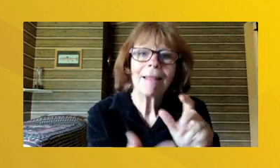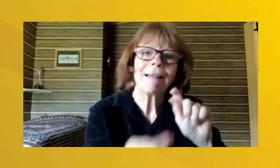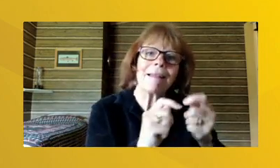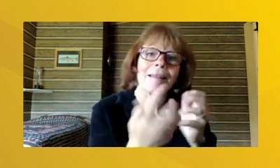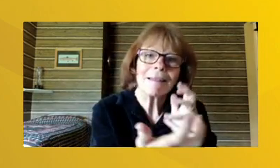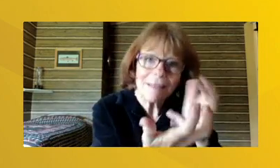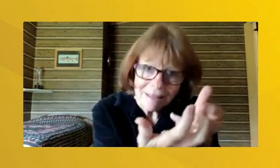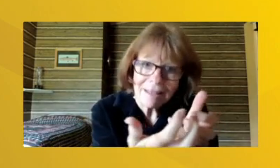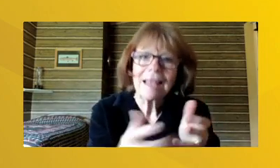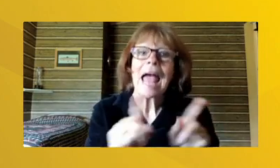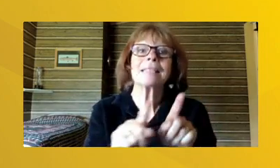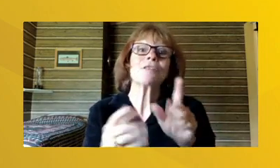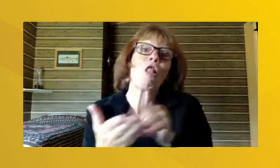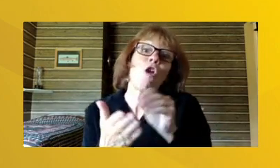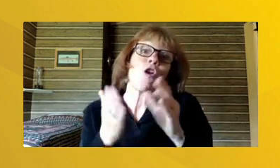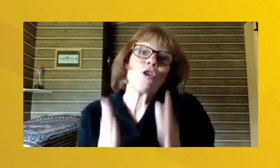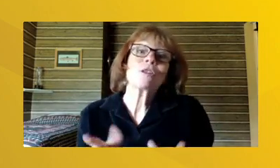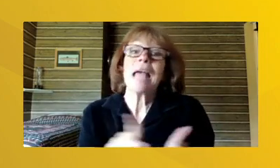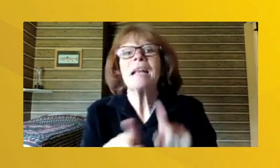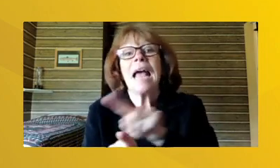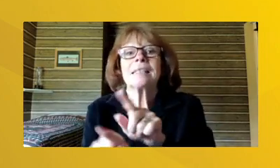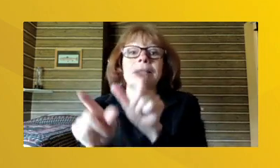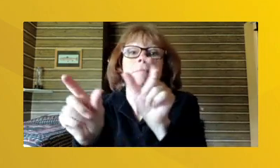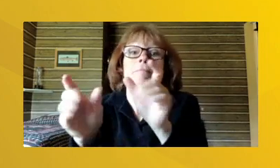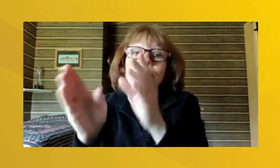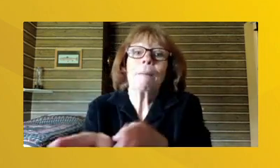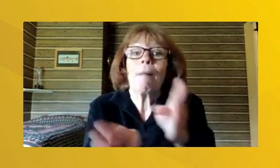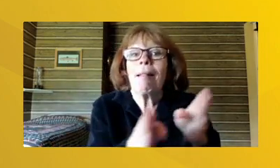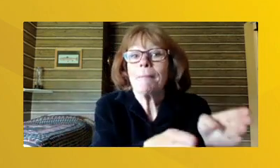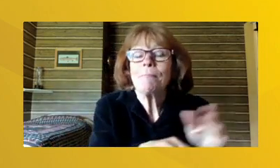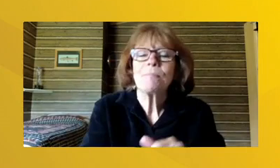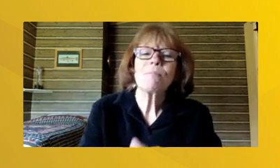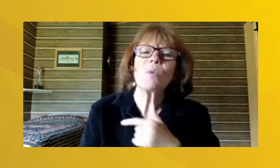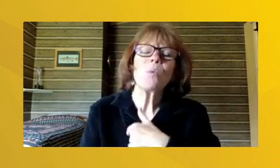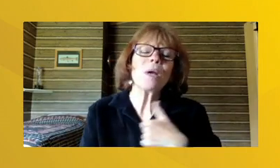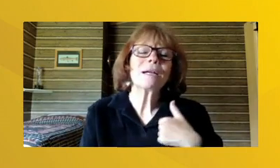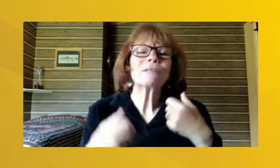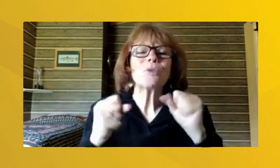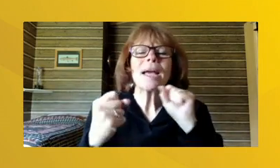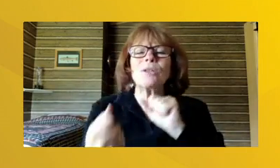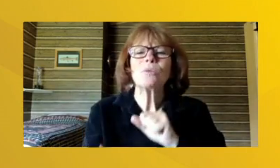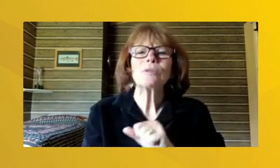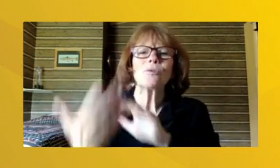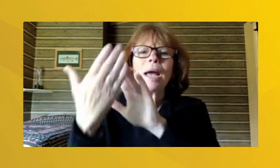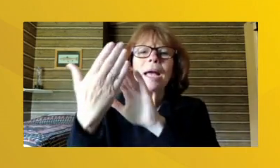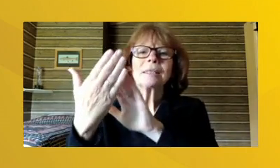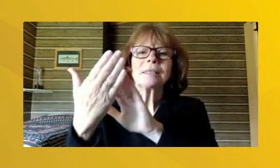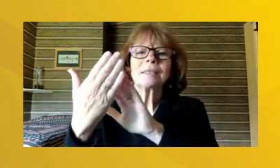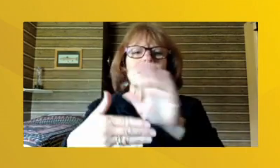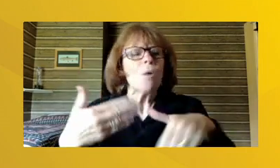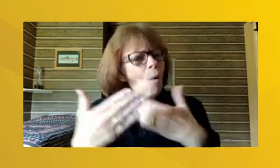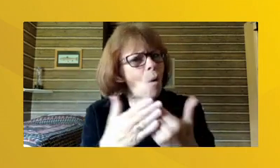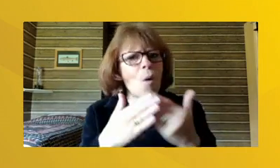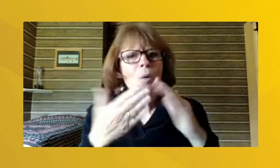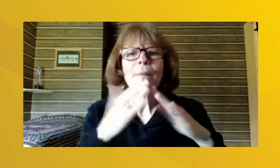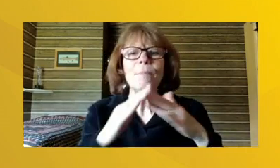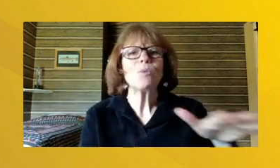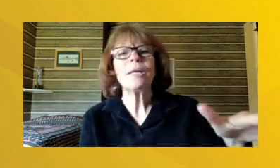So we are trying to address (in this project) the whole community of people that are engaged in helping young learners develop.